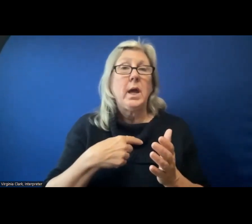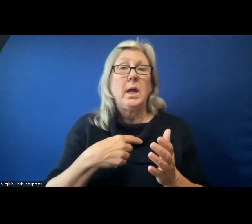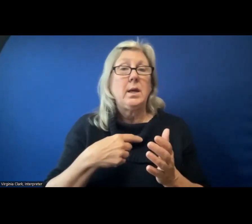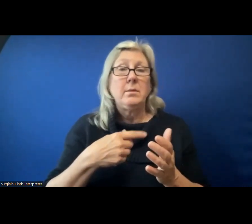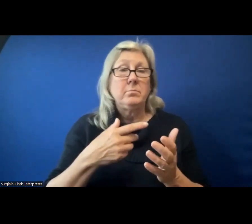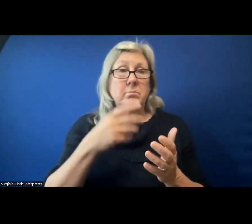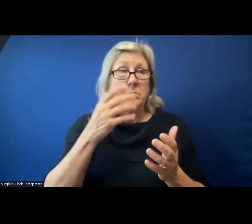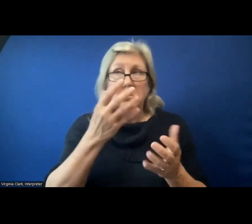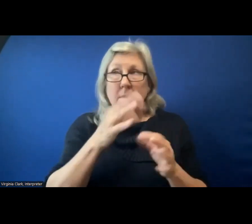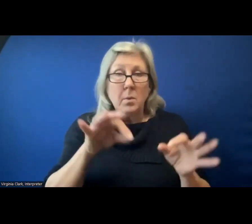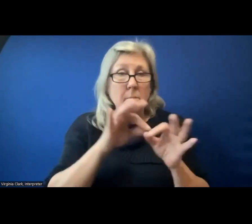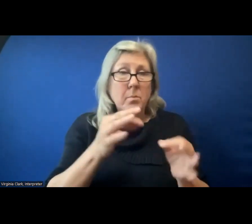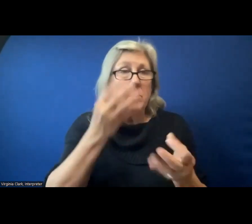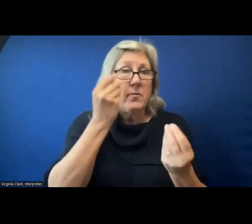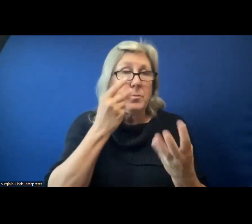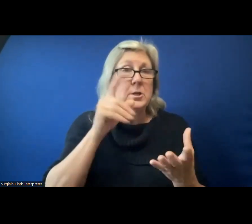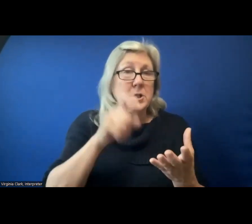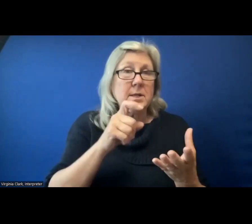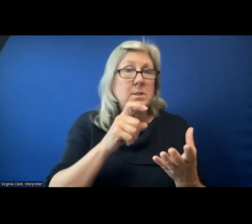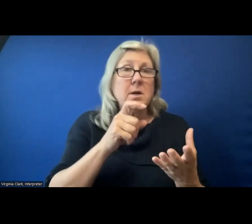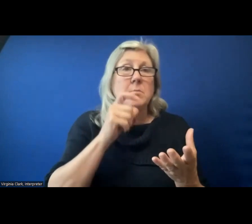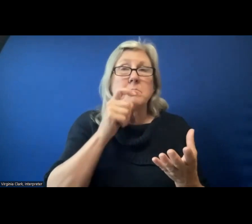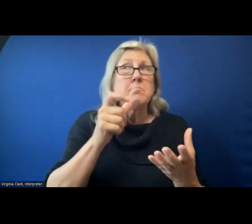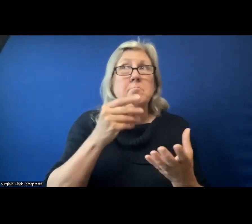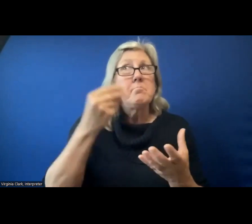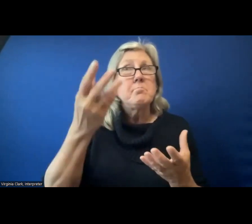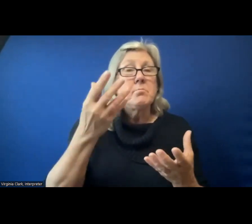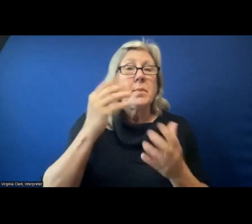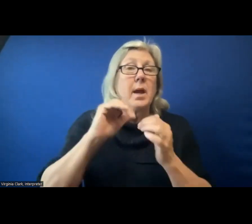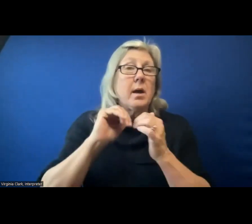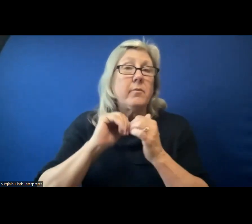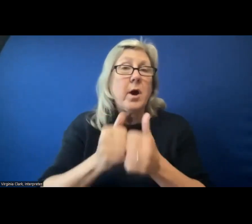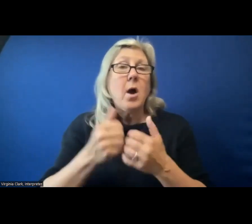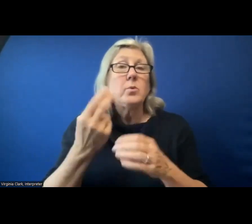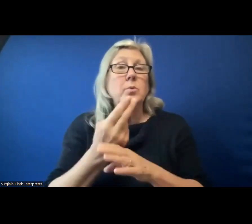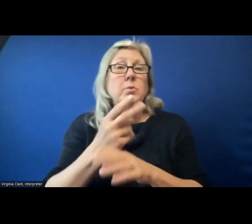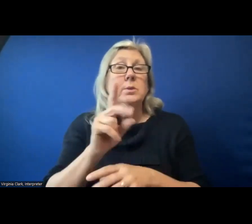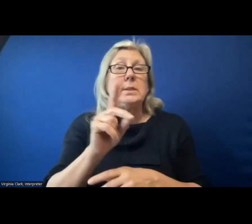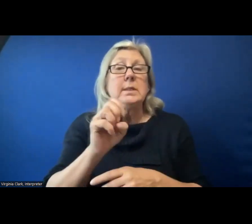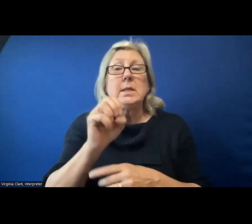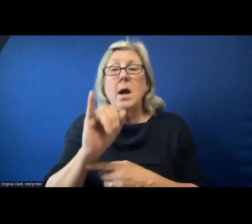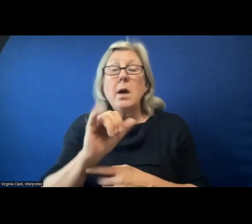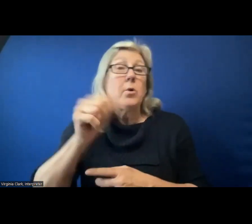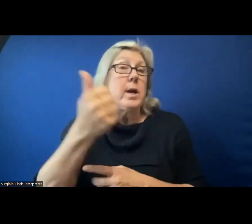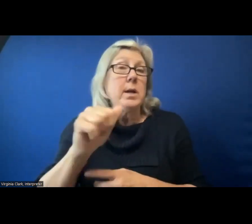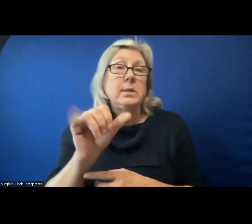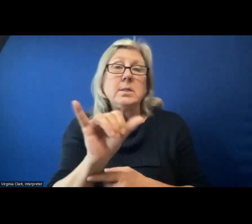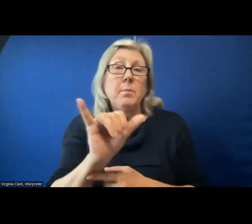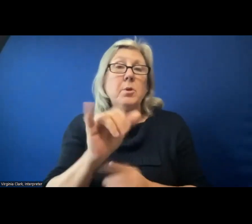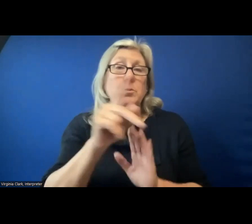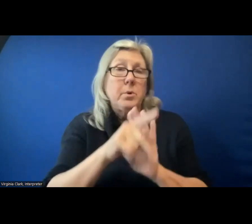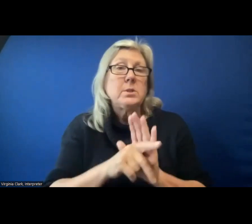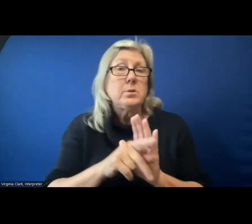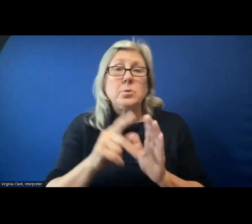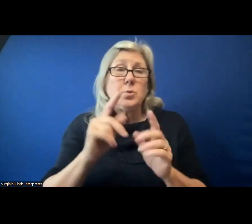necessary to apply the DEI or similar principles to any agency. This data collection omission